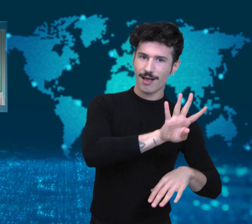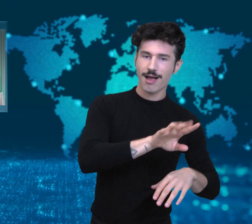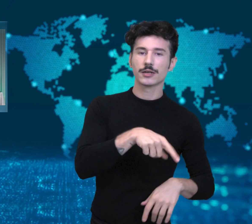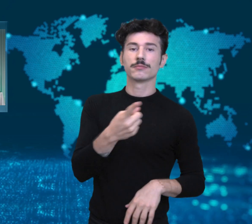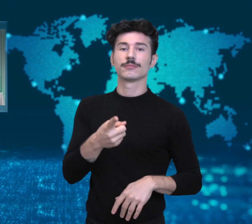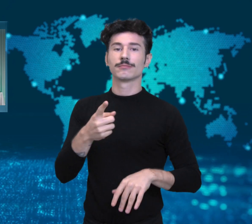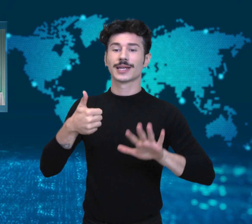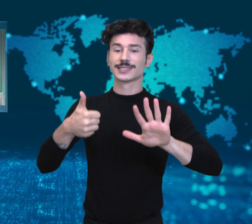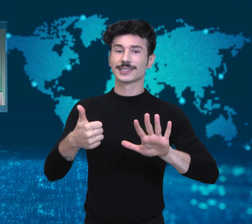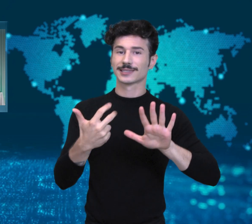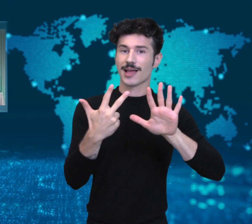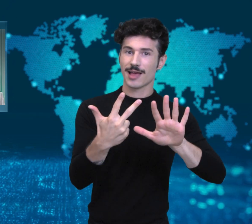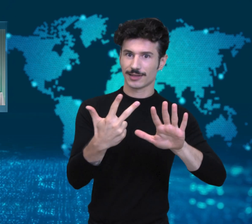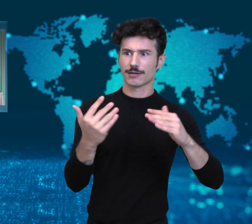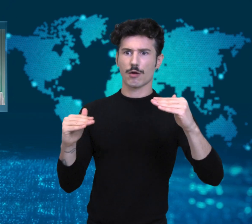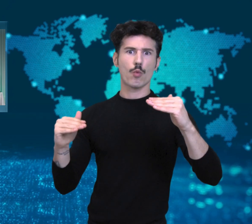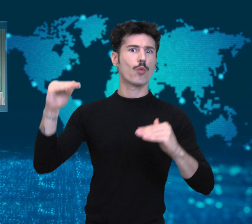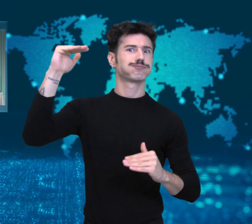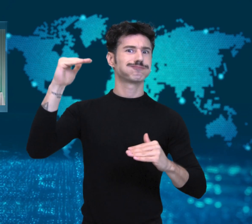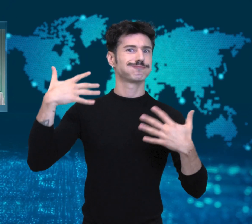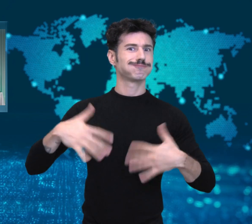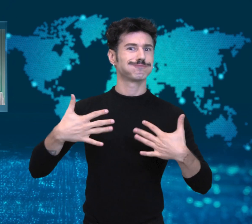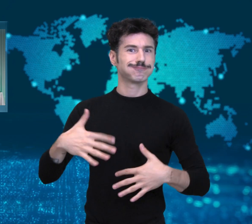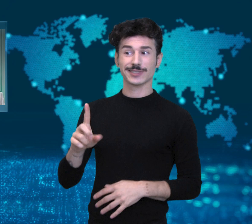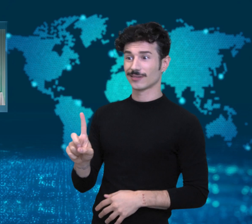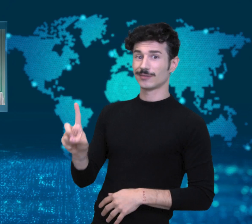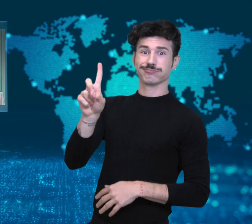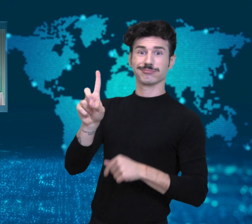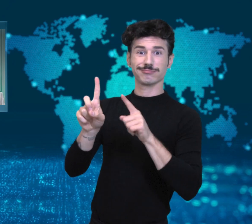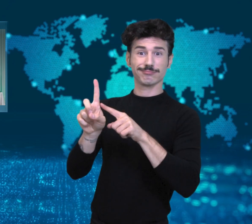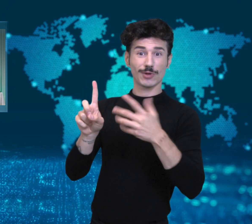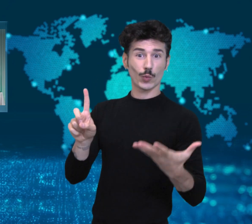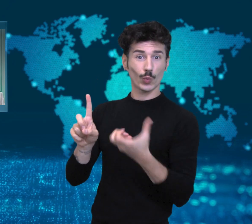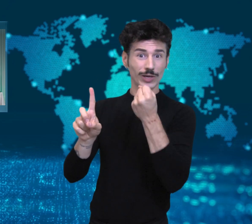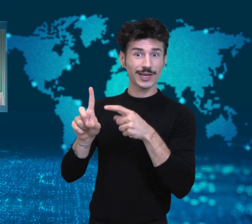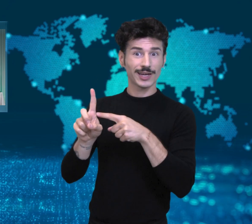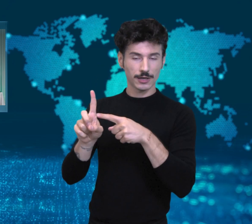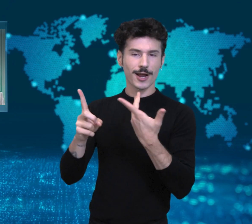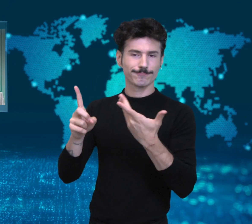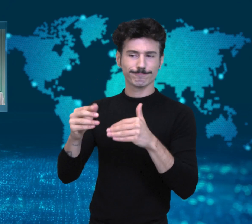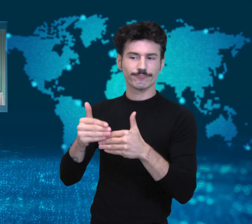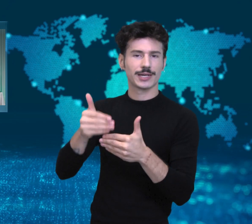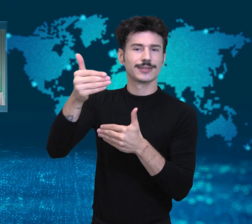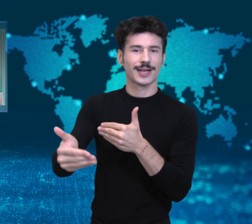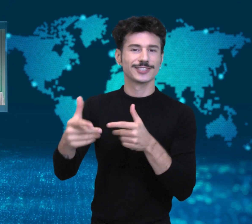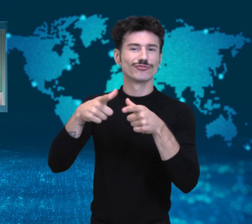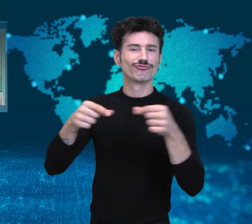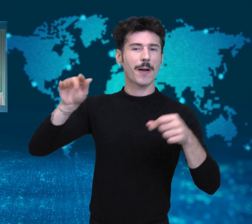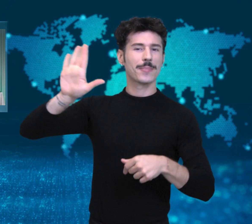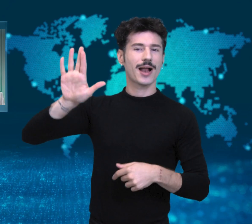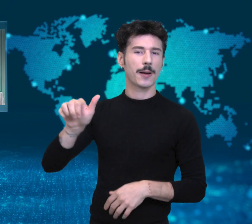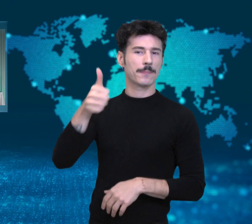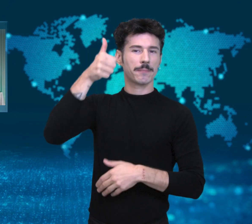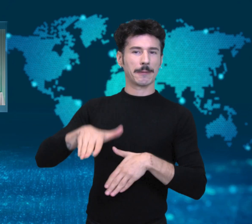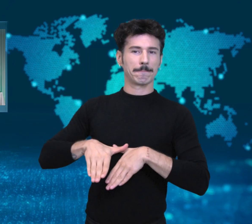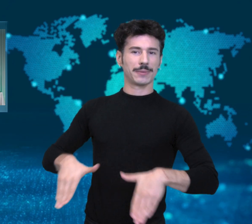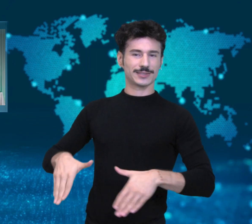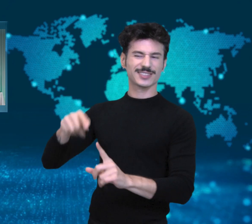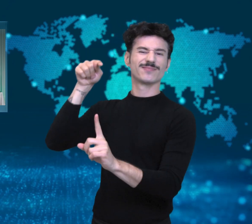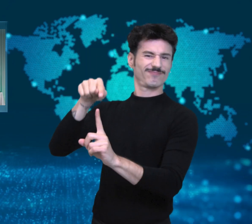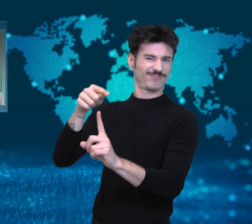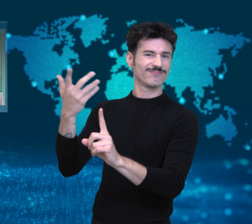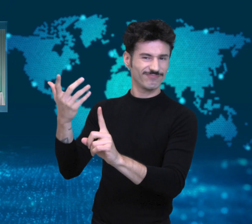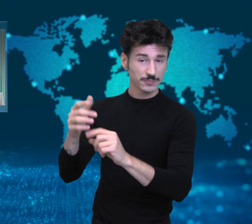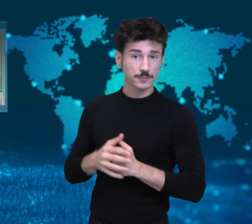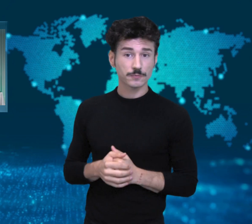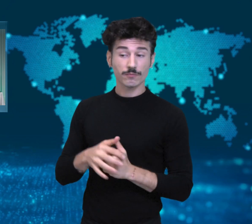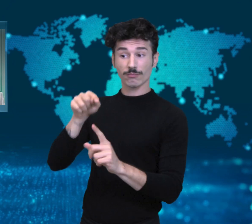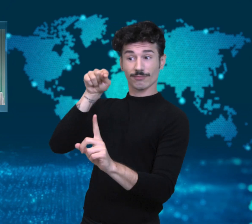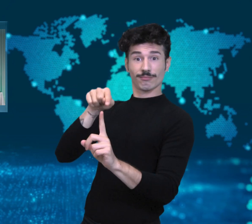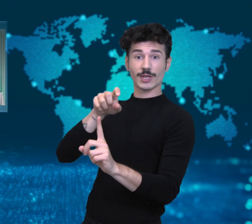His victory practically guarantees him to be elected as Japan’s next Prime Minister.